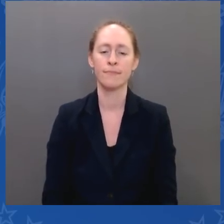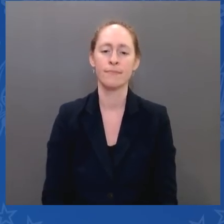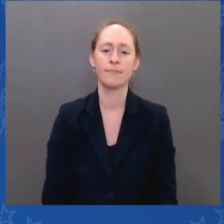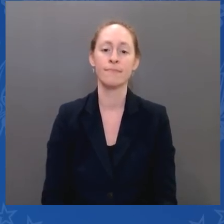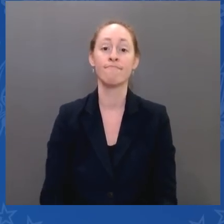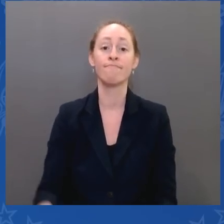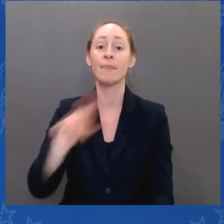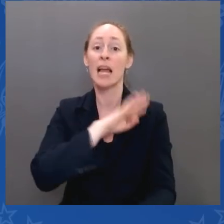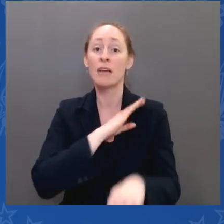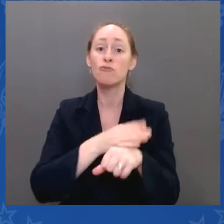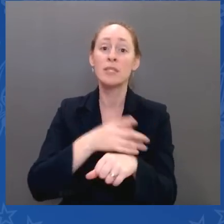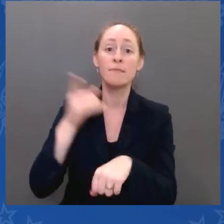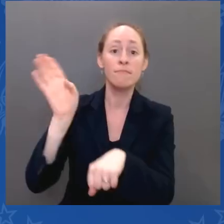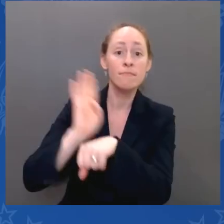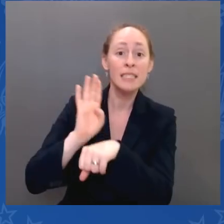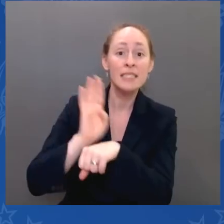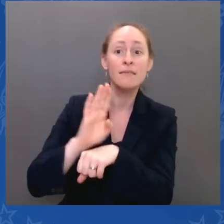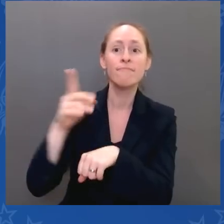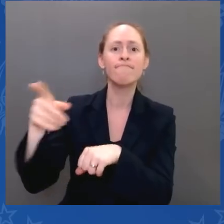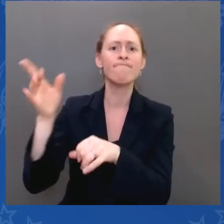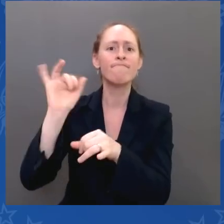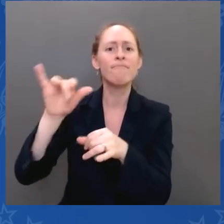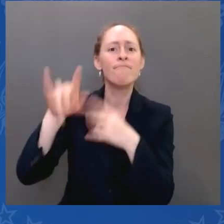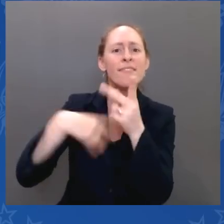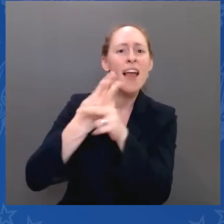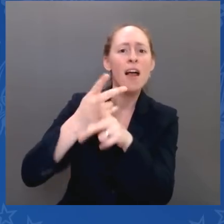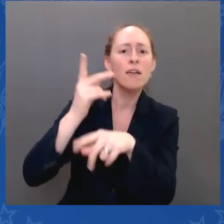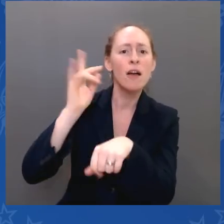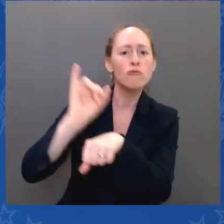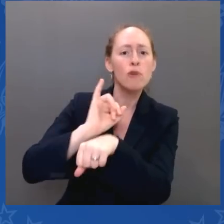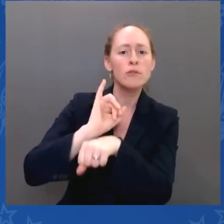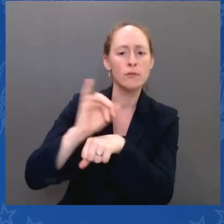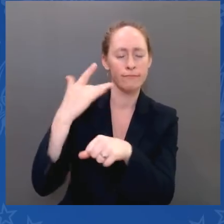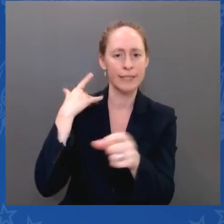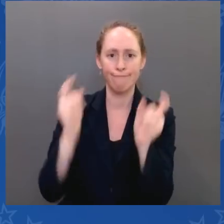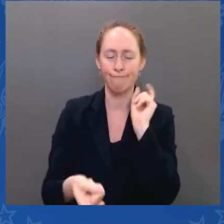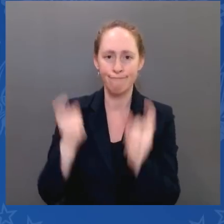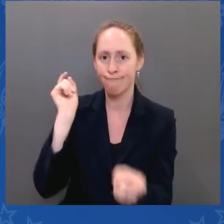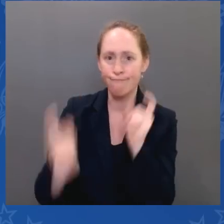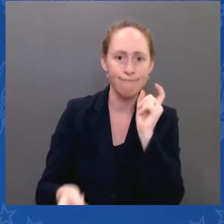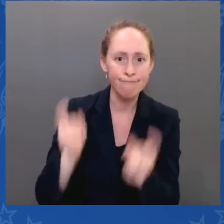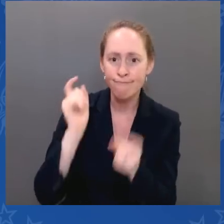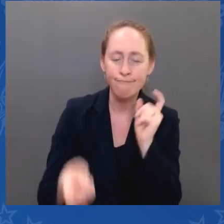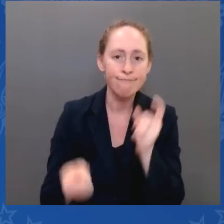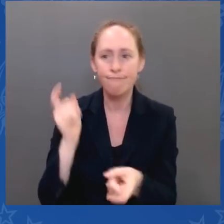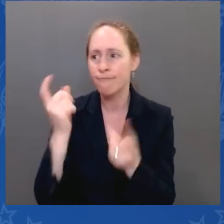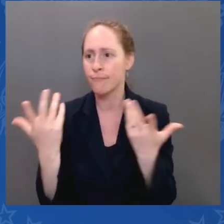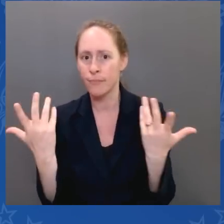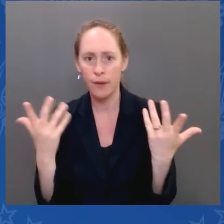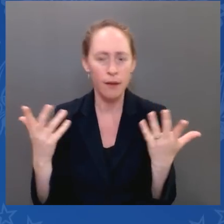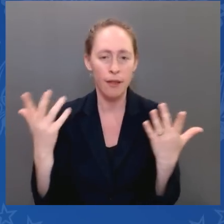created by Putin's invasion of Ukraine. So oil prices could rise again. And it is very difficult to reliably predict